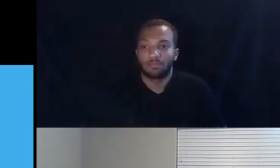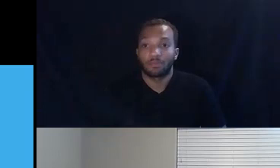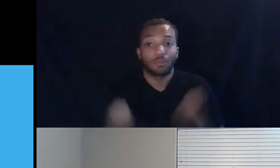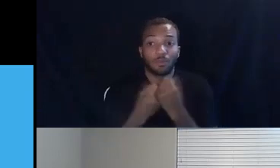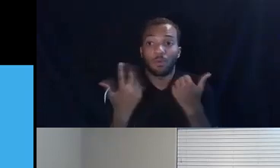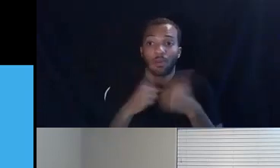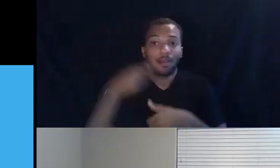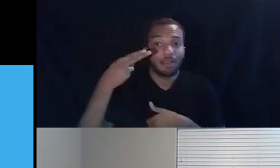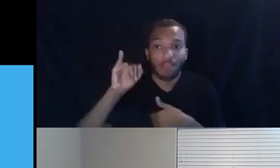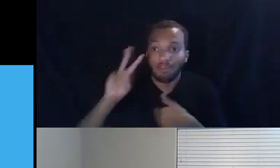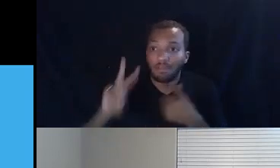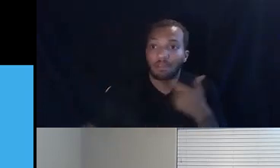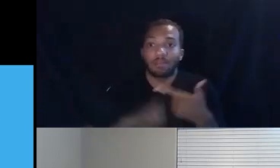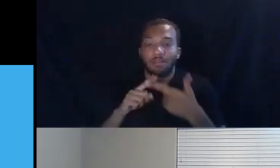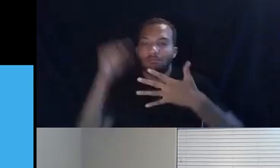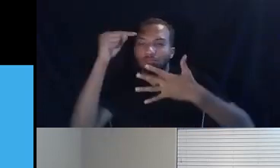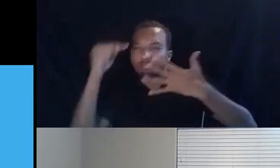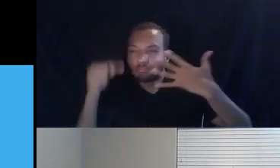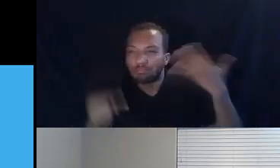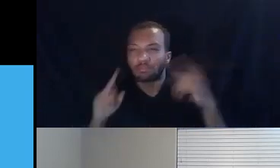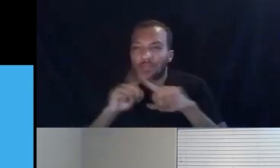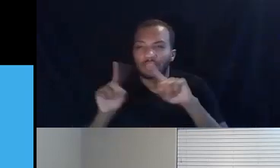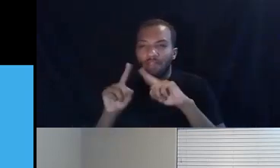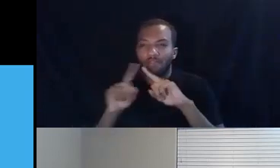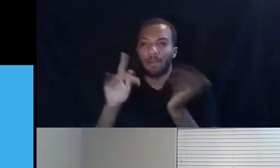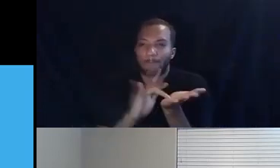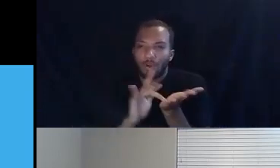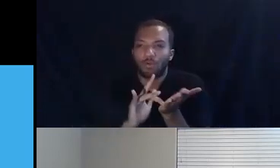commercial tobacco, climate, injury prevention,